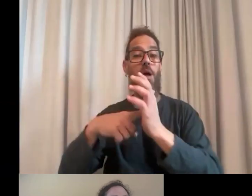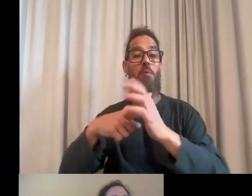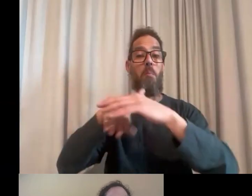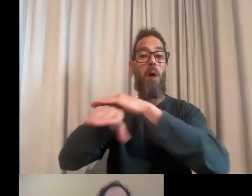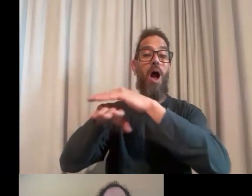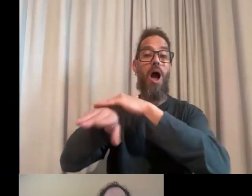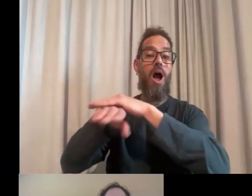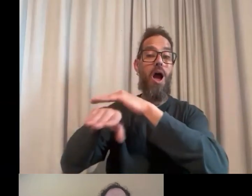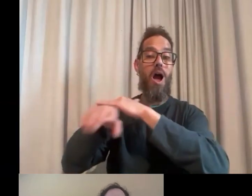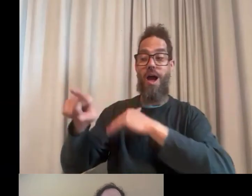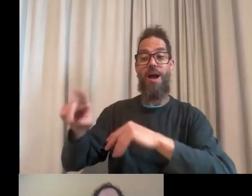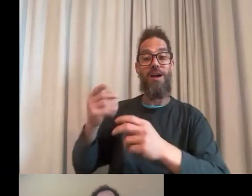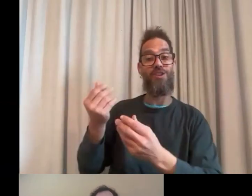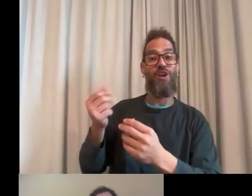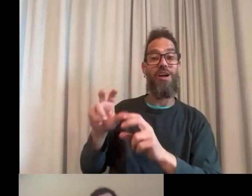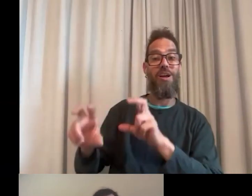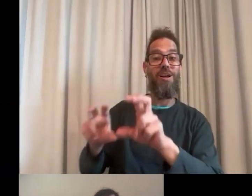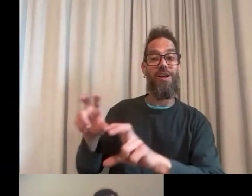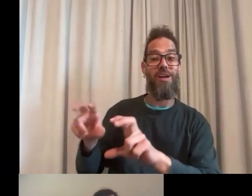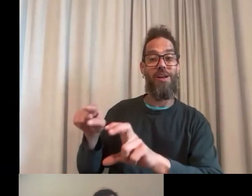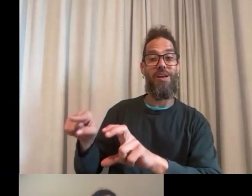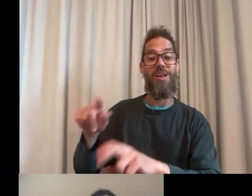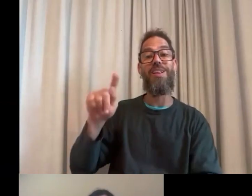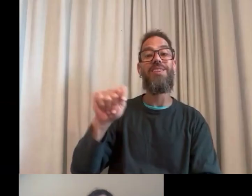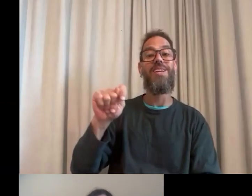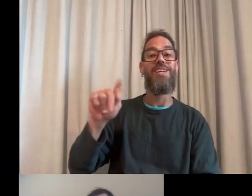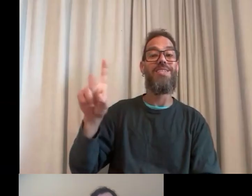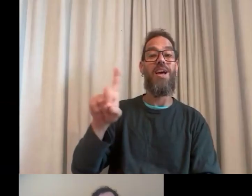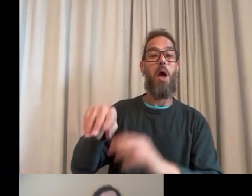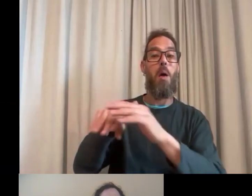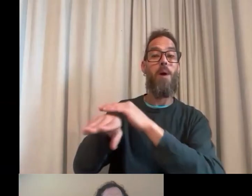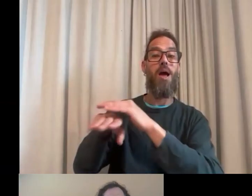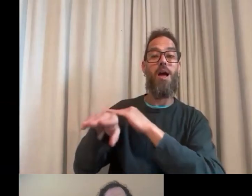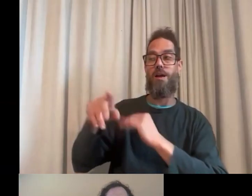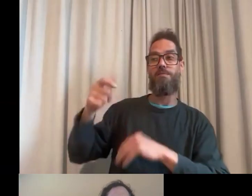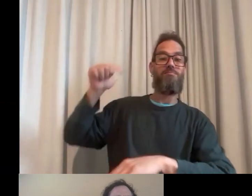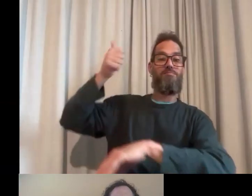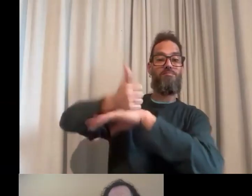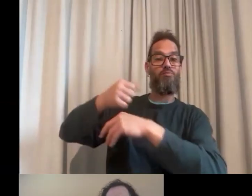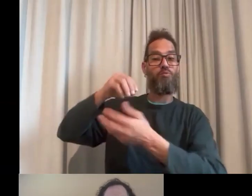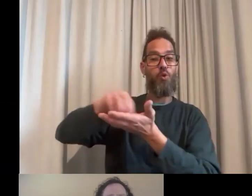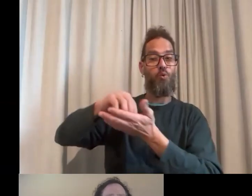let's say you're TD Bank and your headquarters is on Bay Street in Toronto, you're going